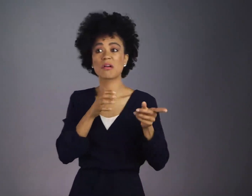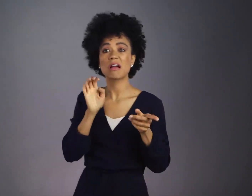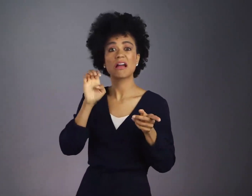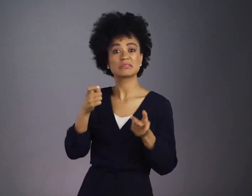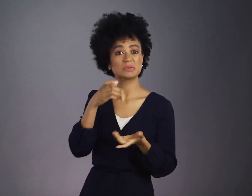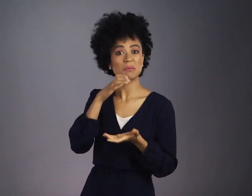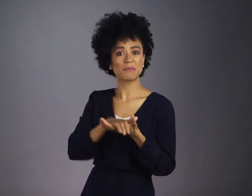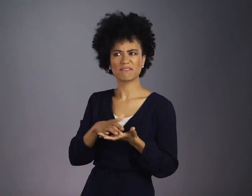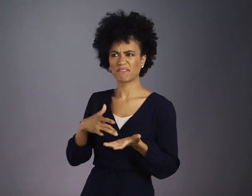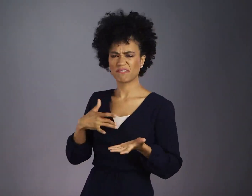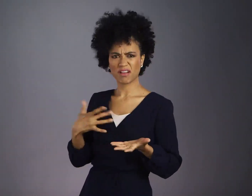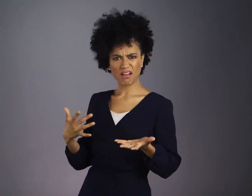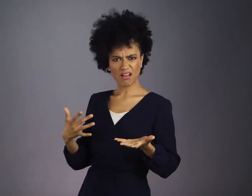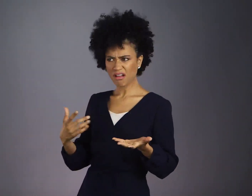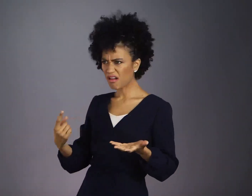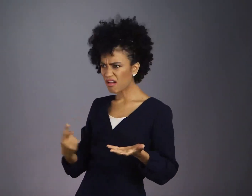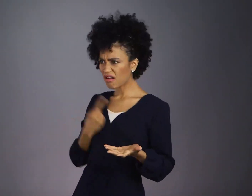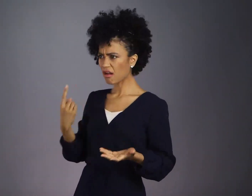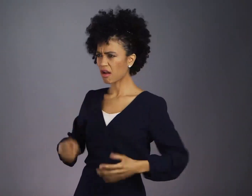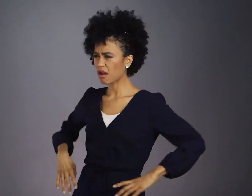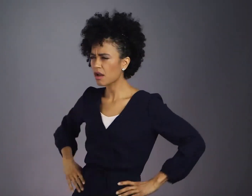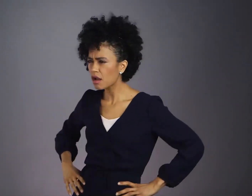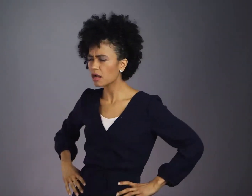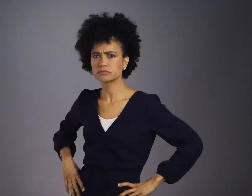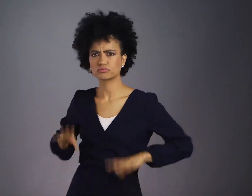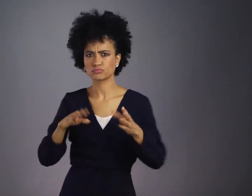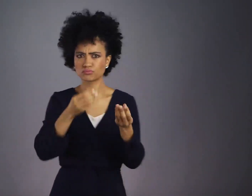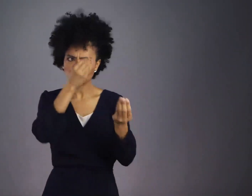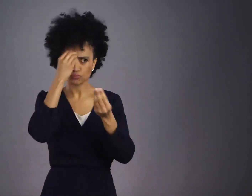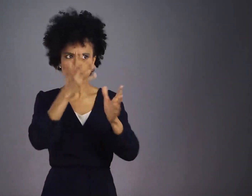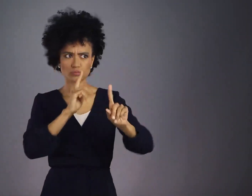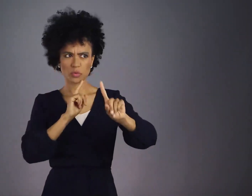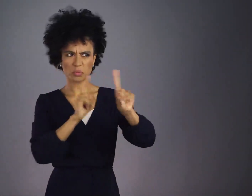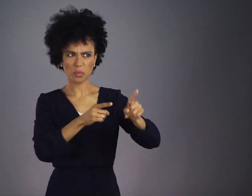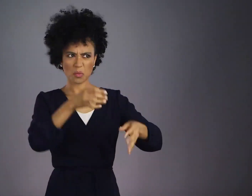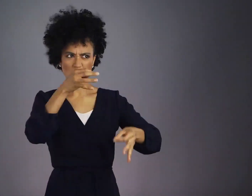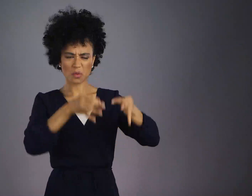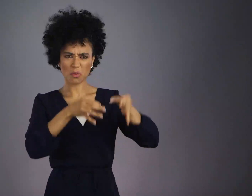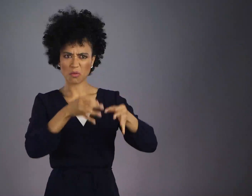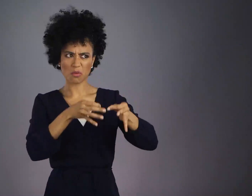She is indignant about it, and has a warrant out for our arrest.